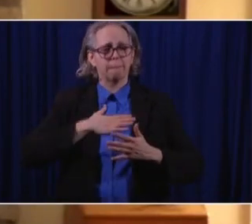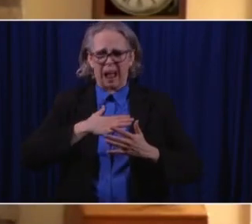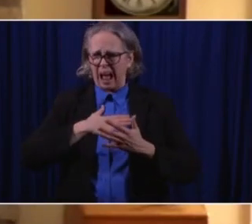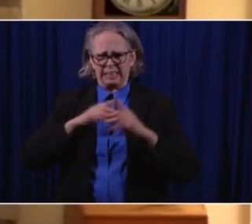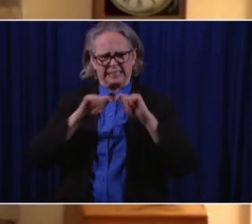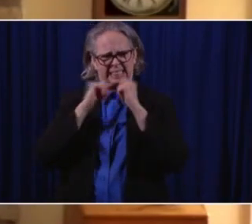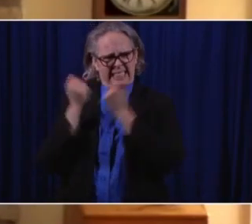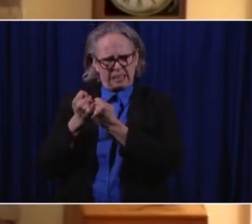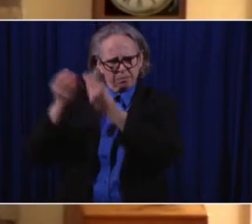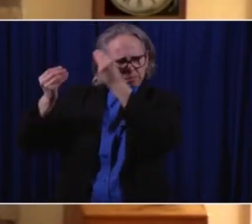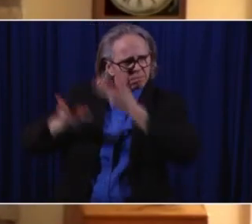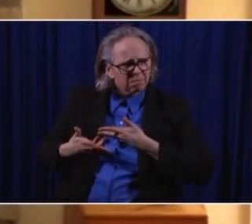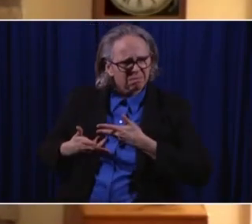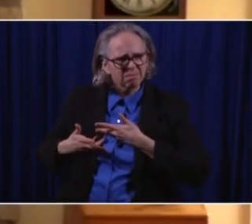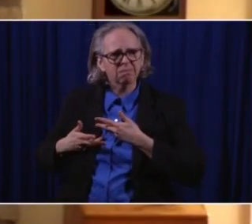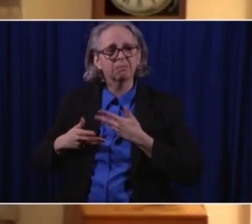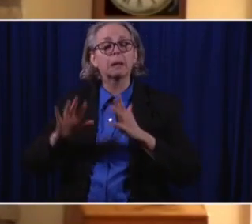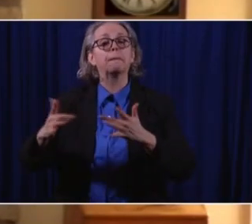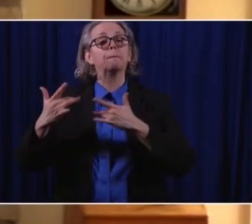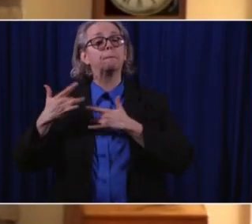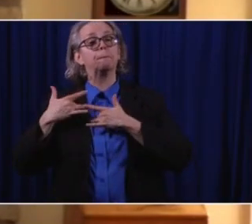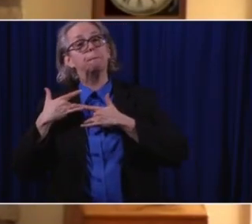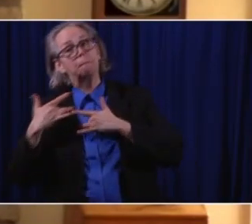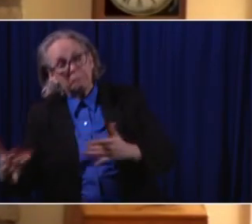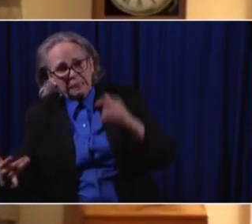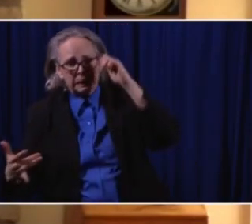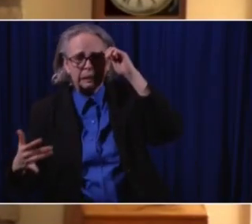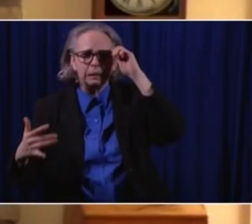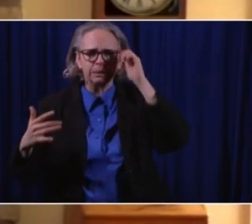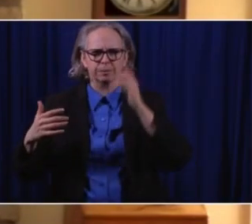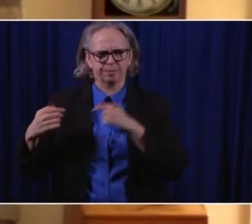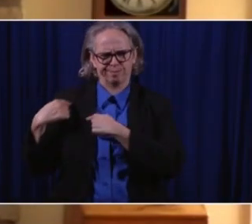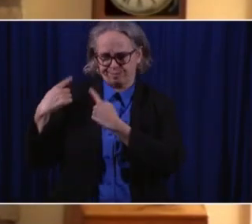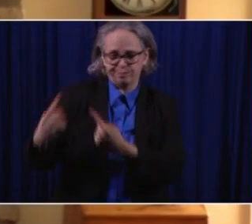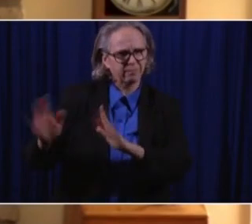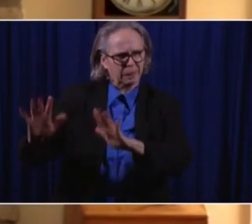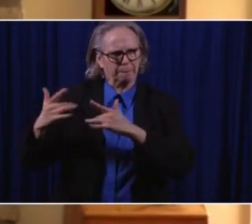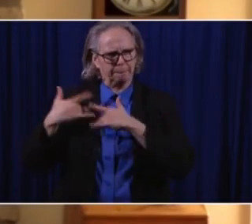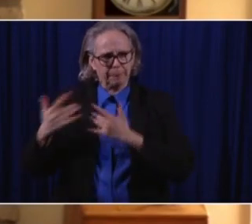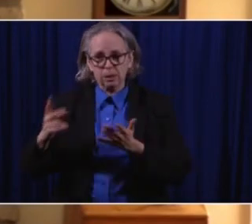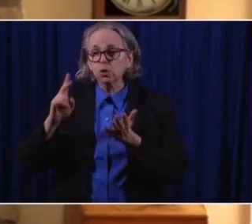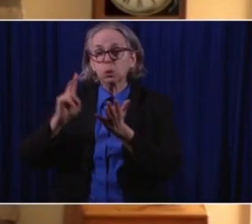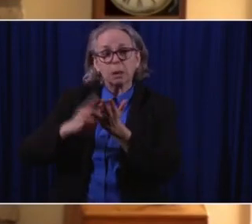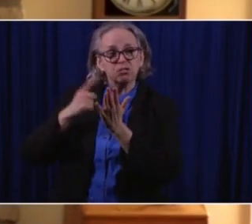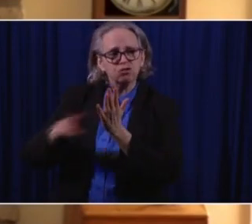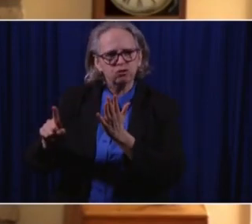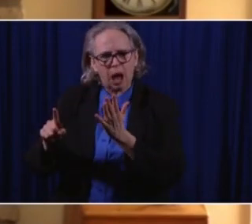12,000 out. Among them. What we're showing here now, I'm told by our team that usually. Usually I don't have a